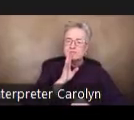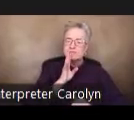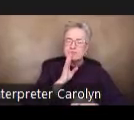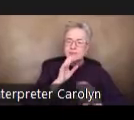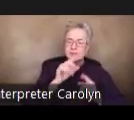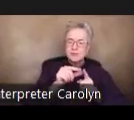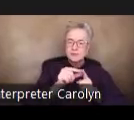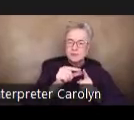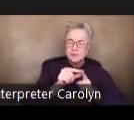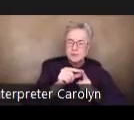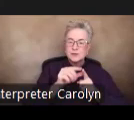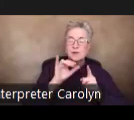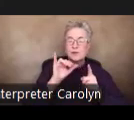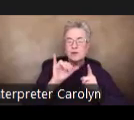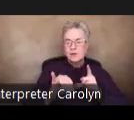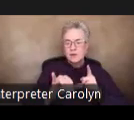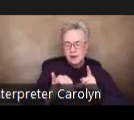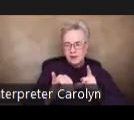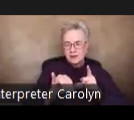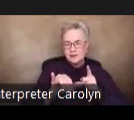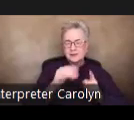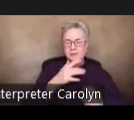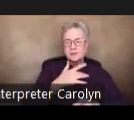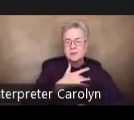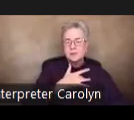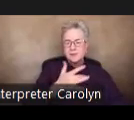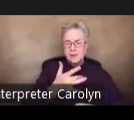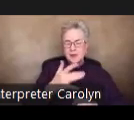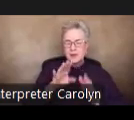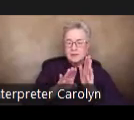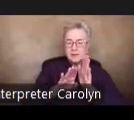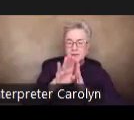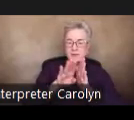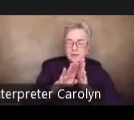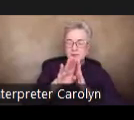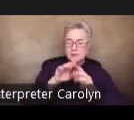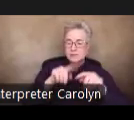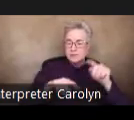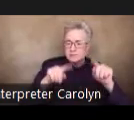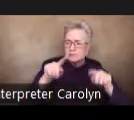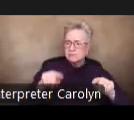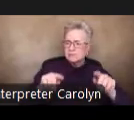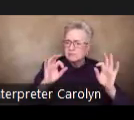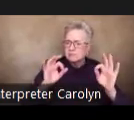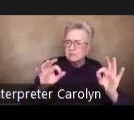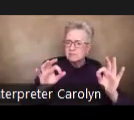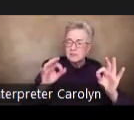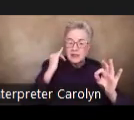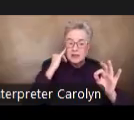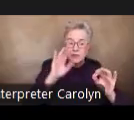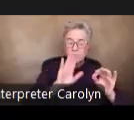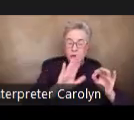which falls within typical developmental variation. As long as her her system continues to expand.